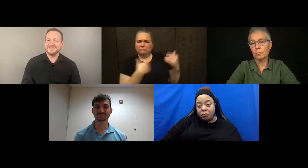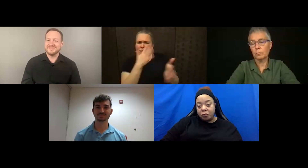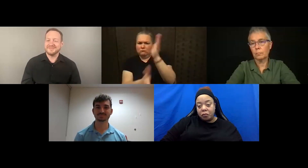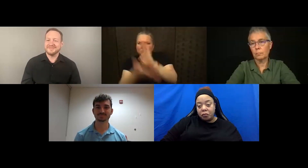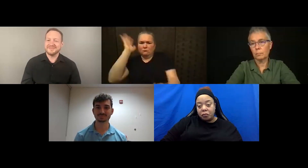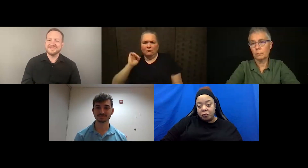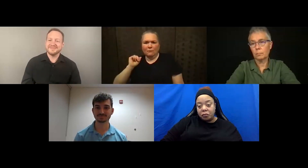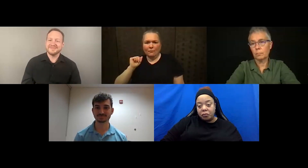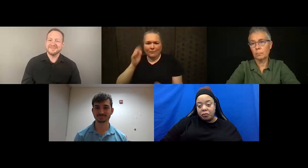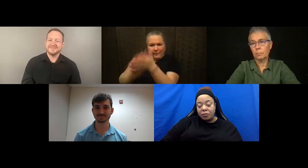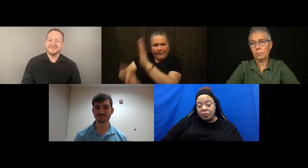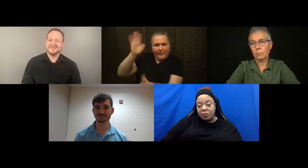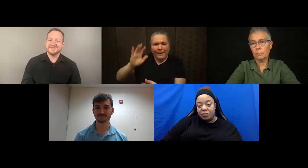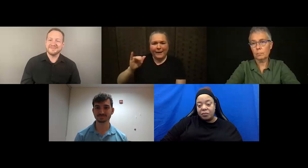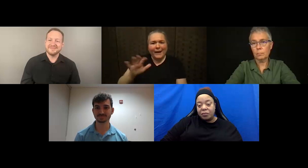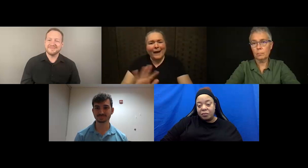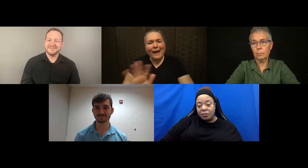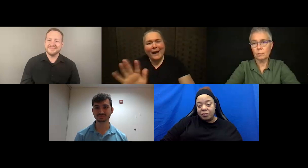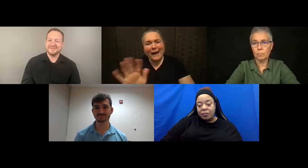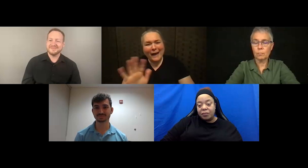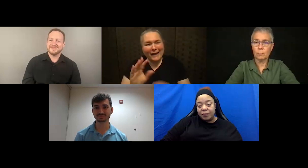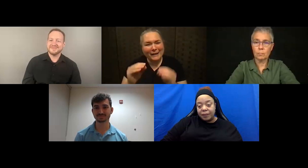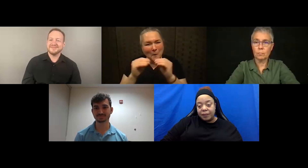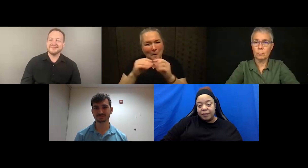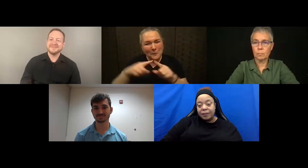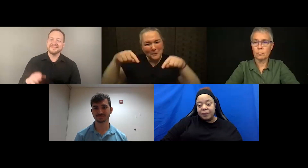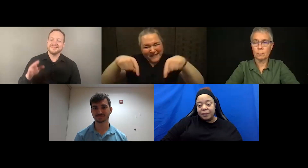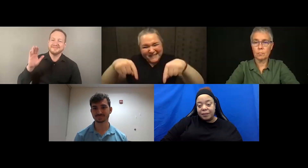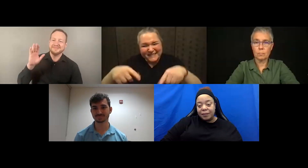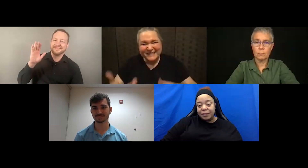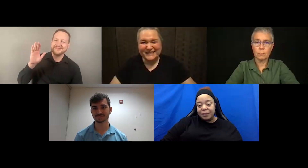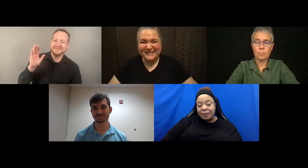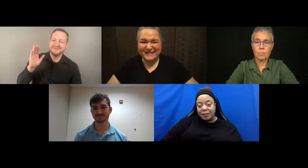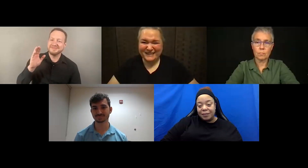us all the time. They say, 'here you go use this,' and they walk away. We have to say no no no this is